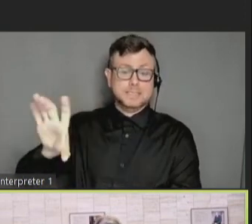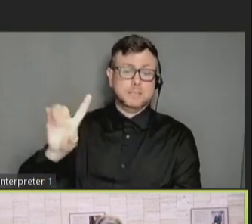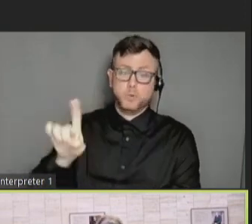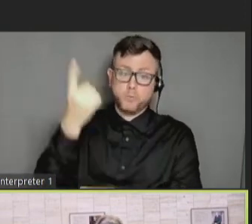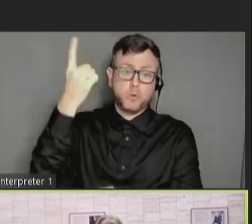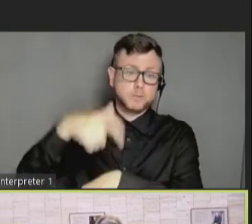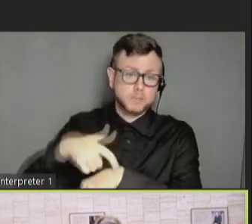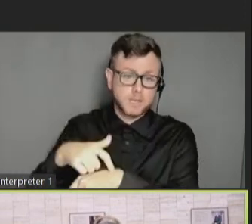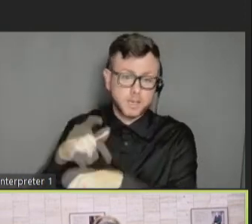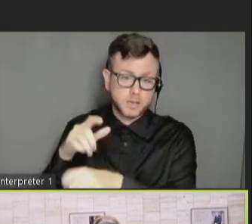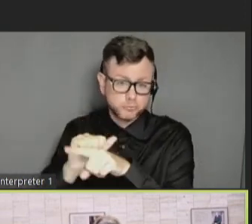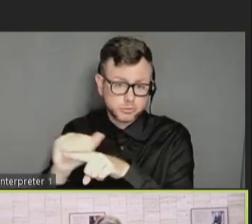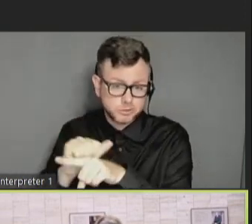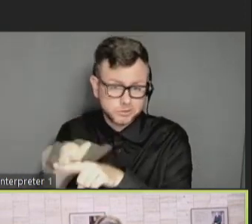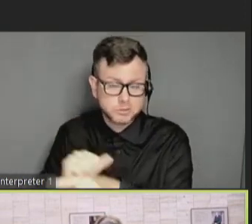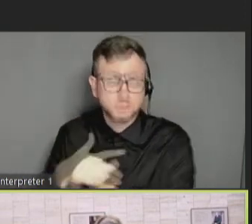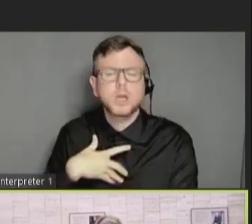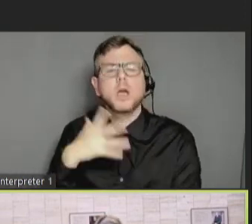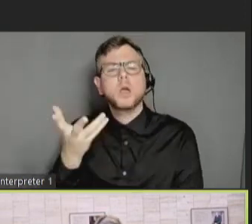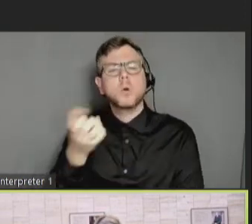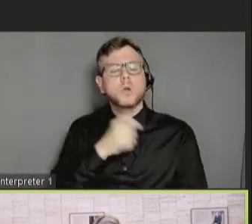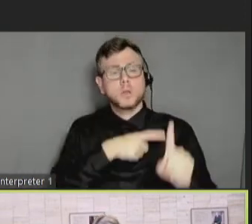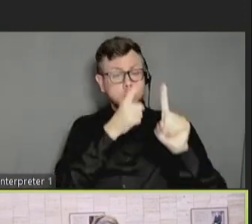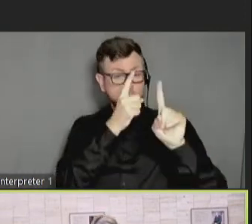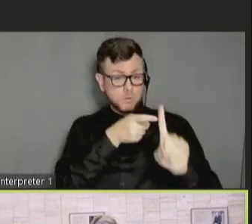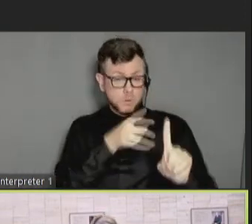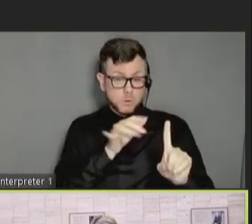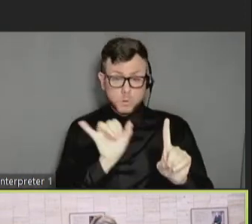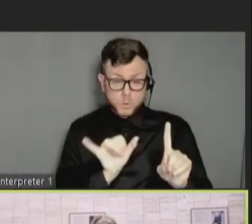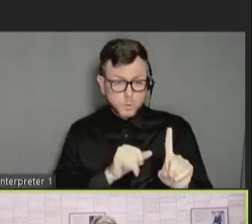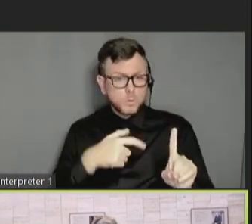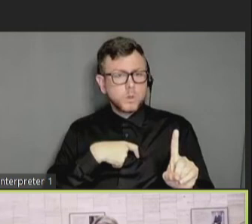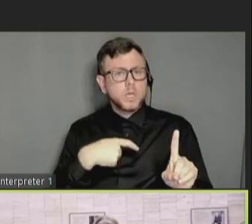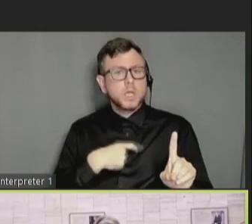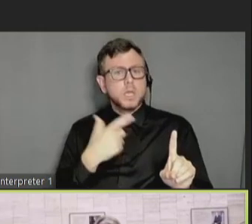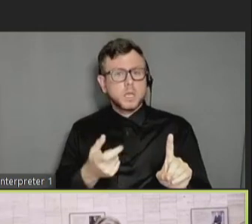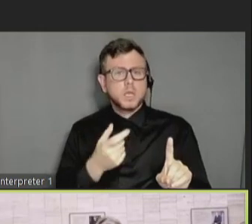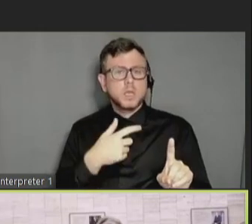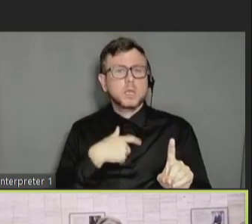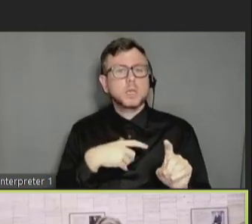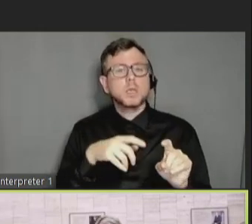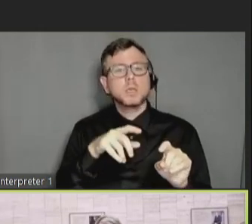And then I just -- I wanted to highlight that we have a REACHing for Vaccine Equity podcast